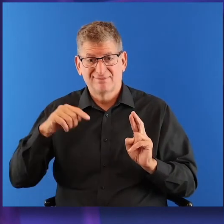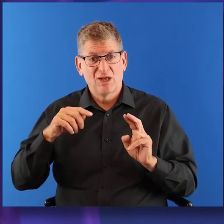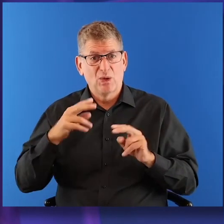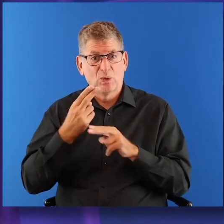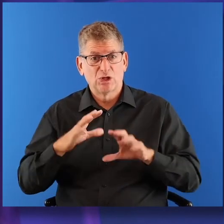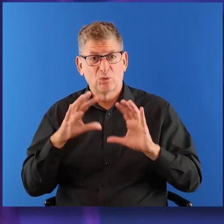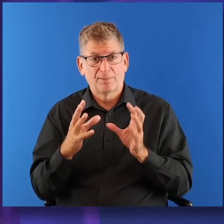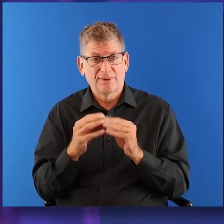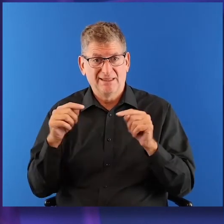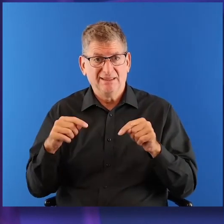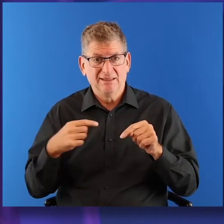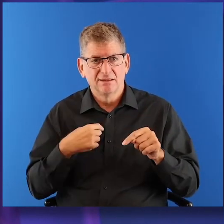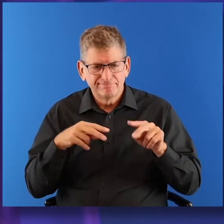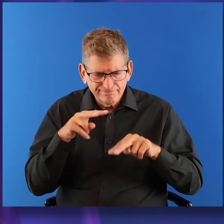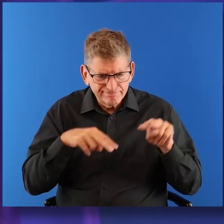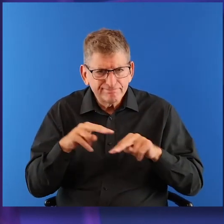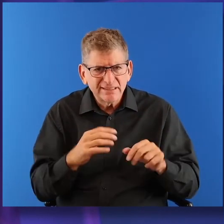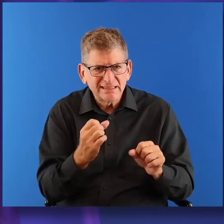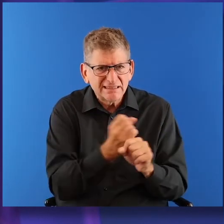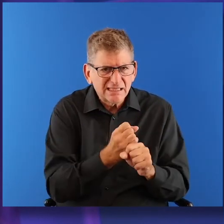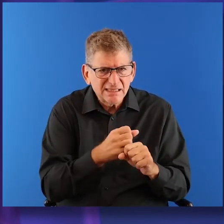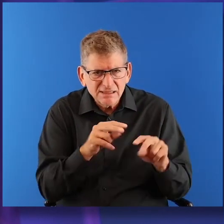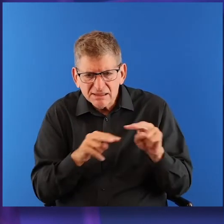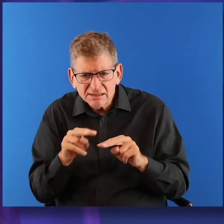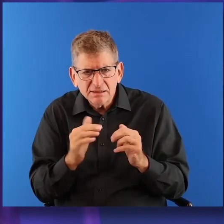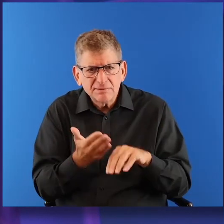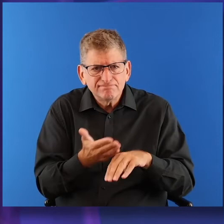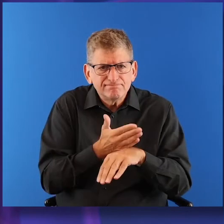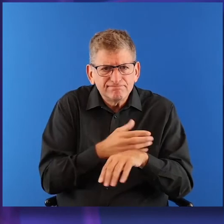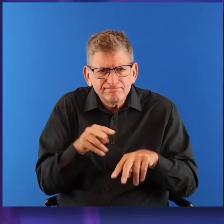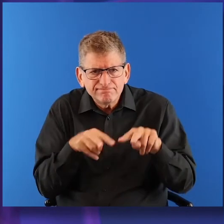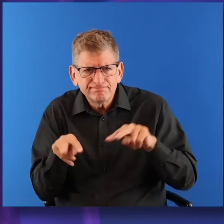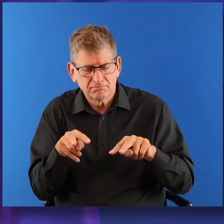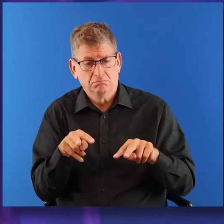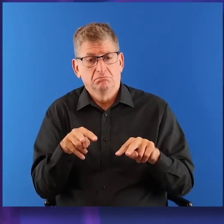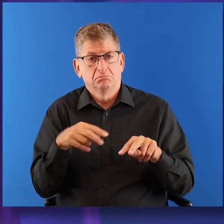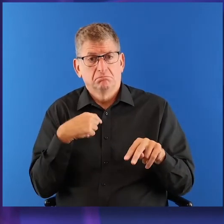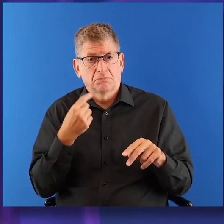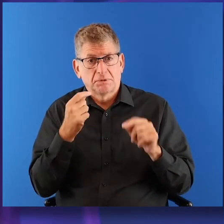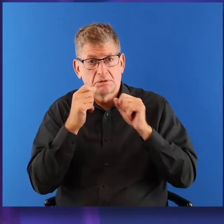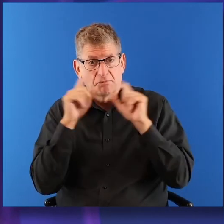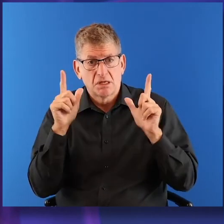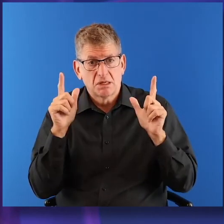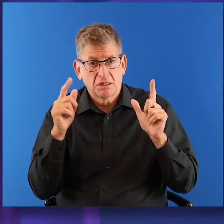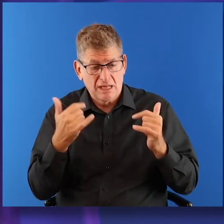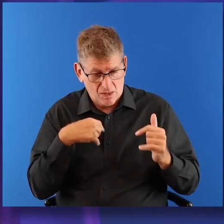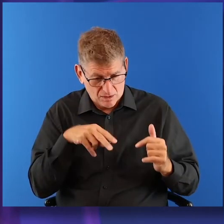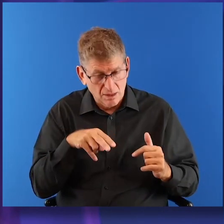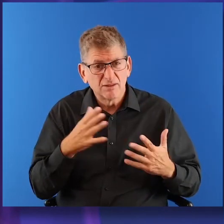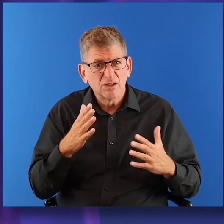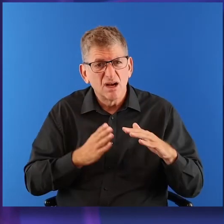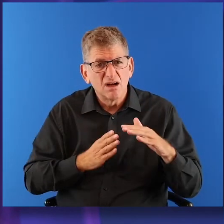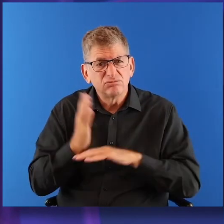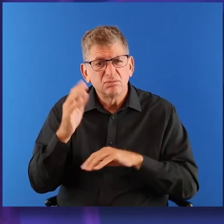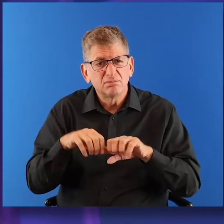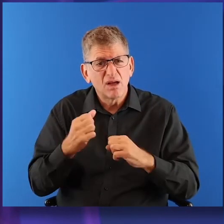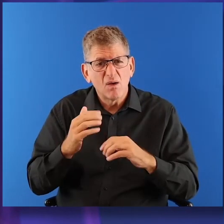and I was reviewing the statistics and enhance of it. I was a little bit surprised to see we have now broken over